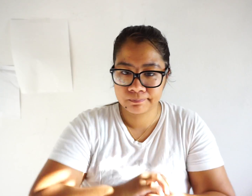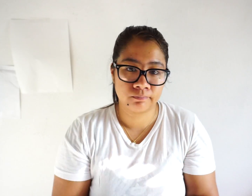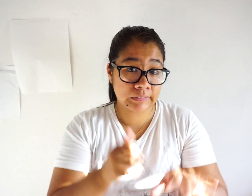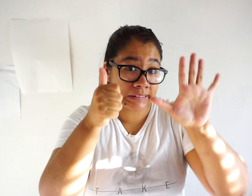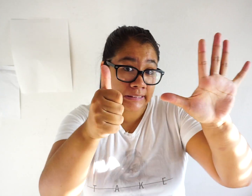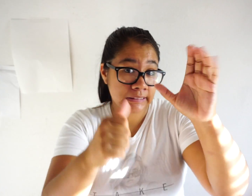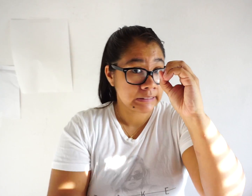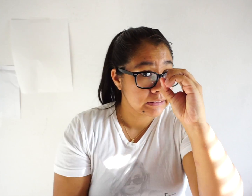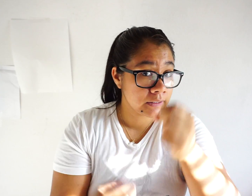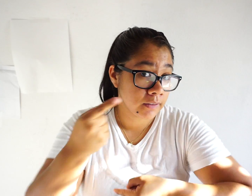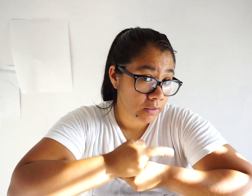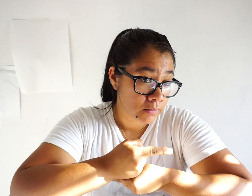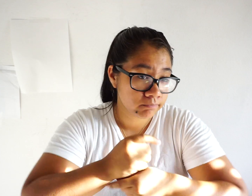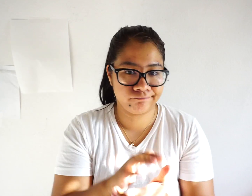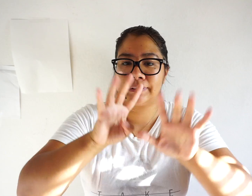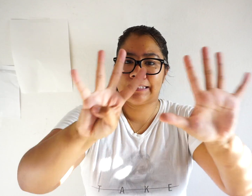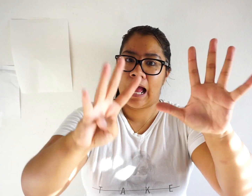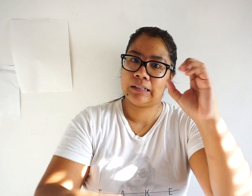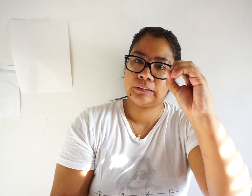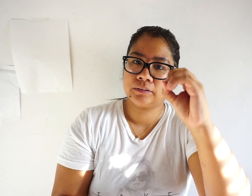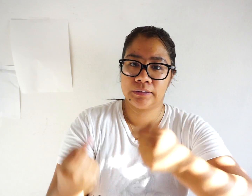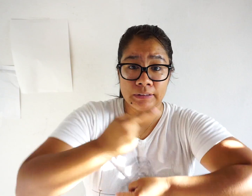60 days 90 days